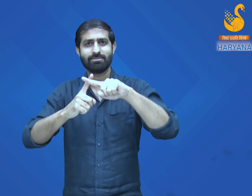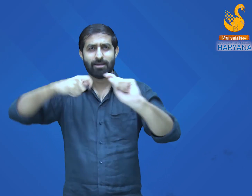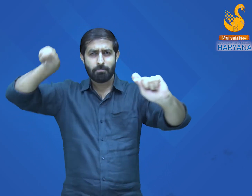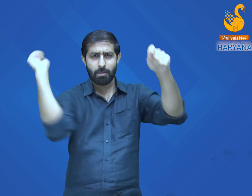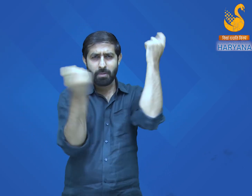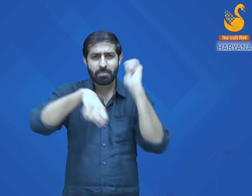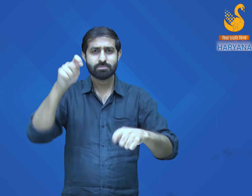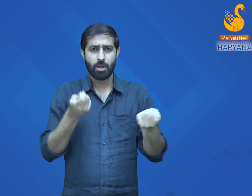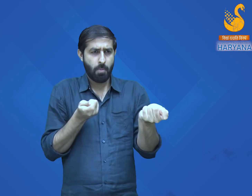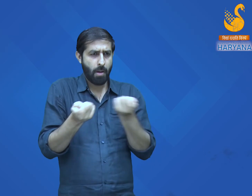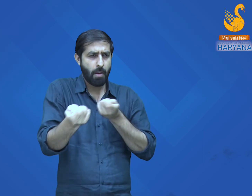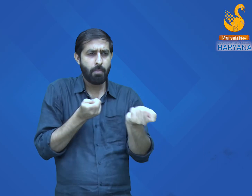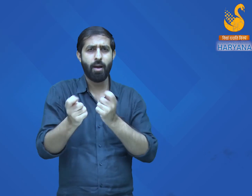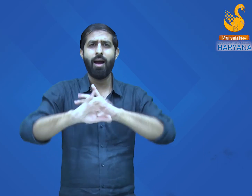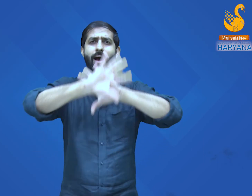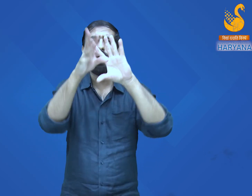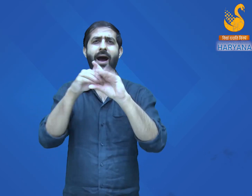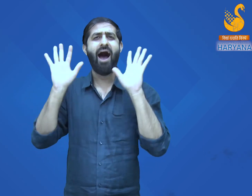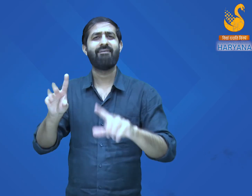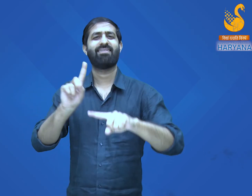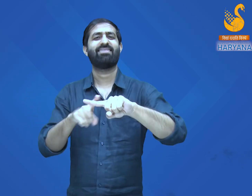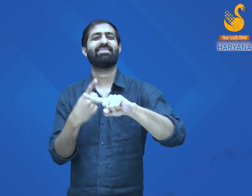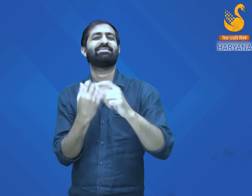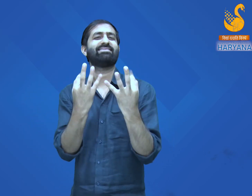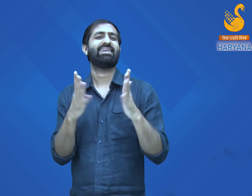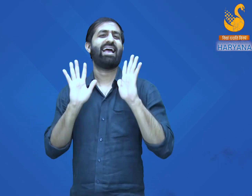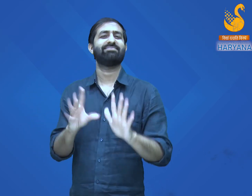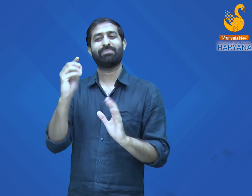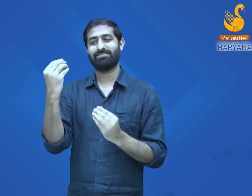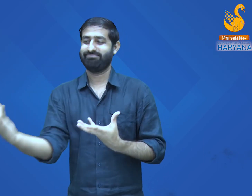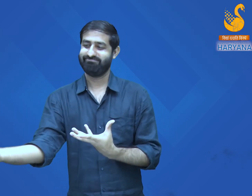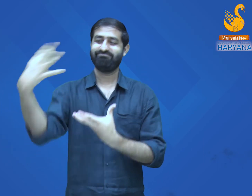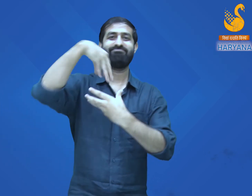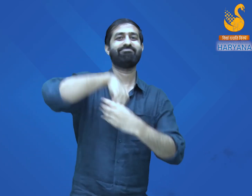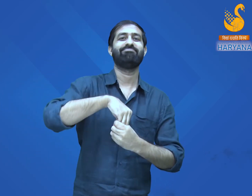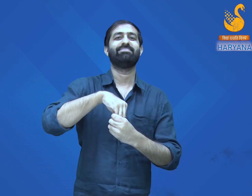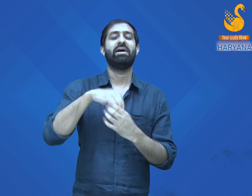we see that there were many leaders who were women. They had leadership qualities and were experts in various fields.